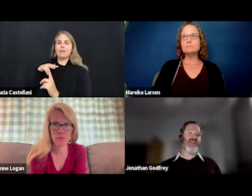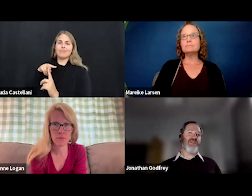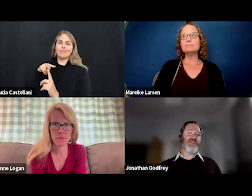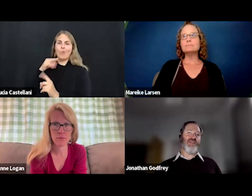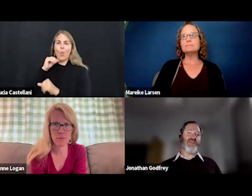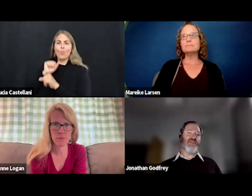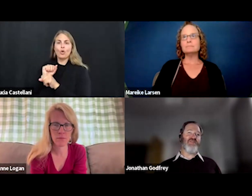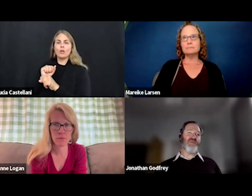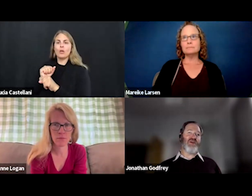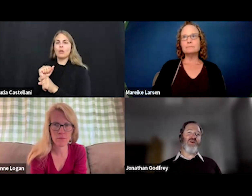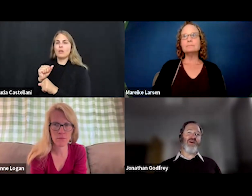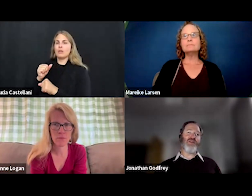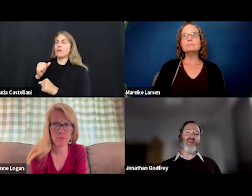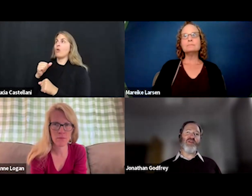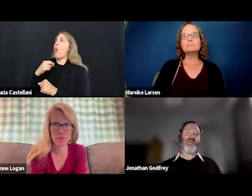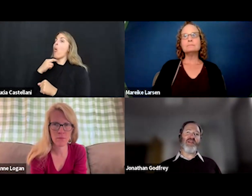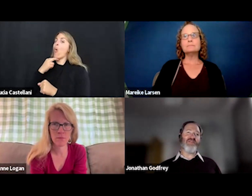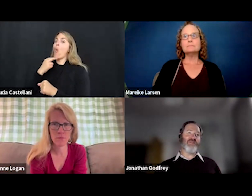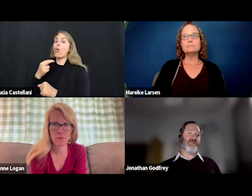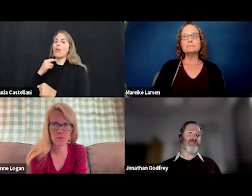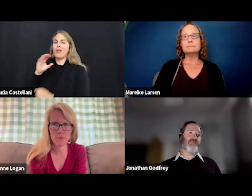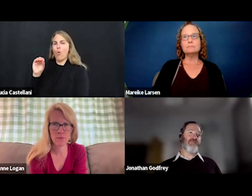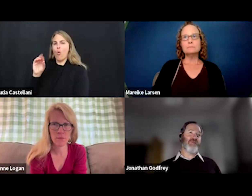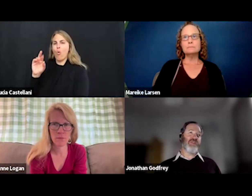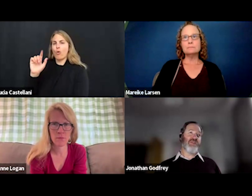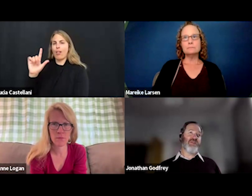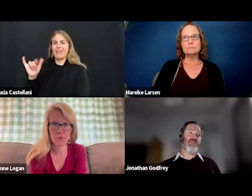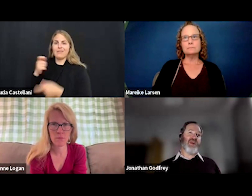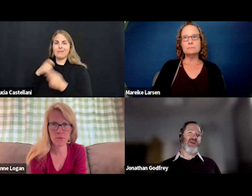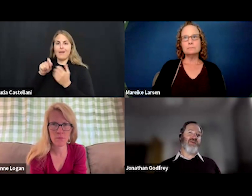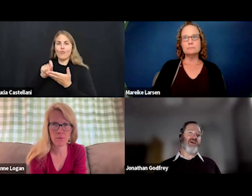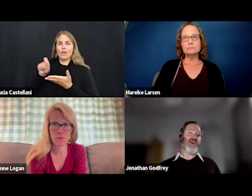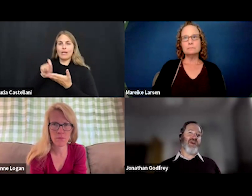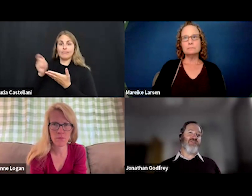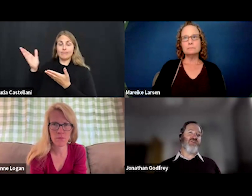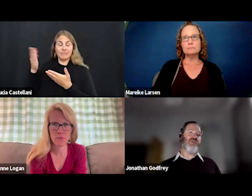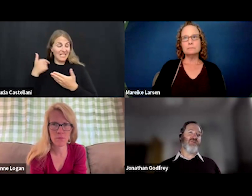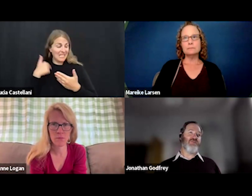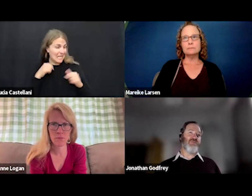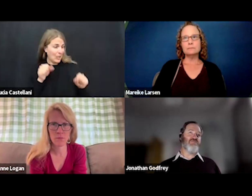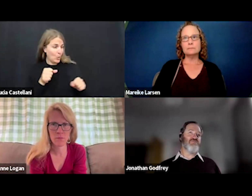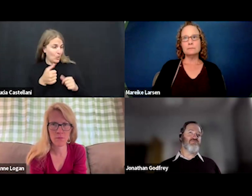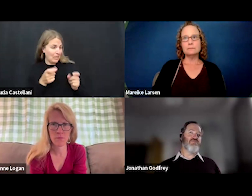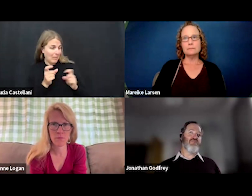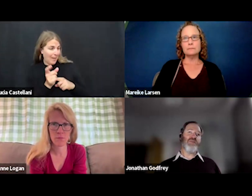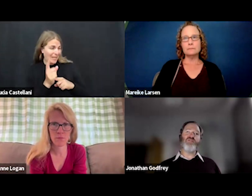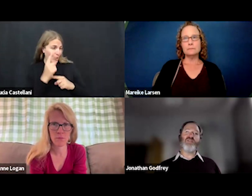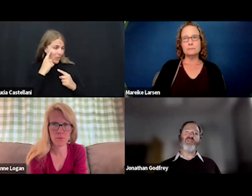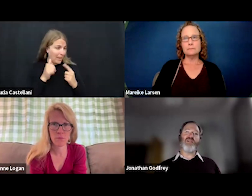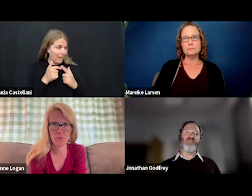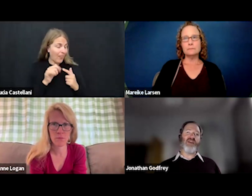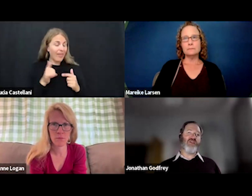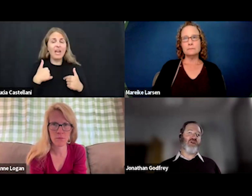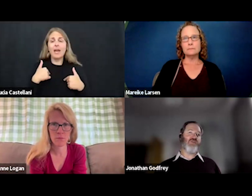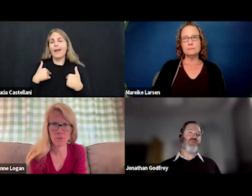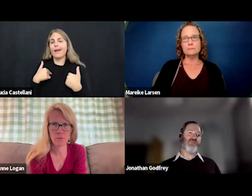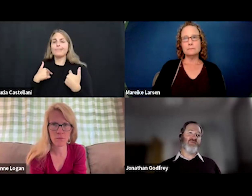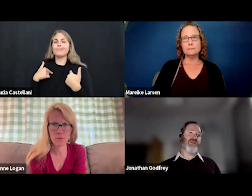And he said, can you give me a while to think about it? And I had got maybe 20 down the corridor